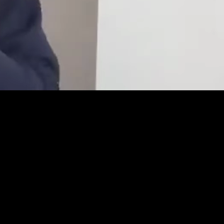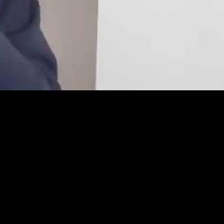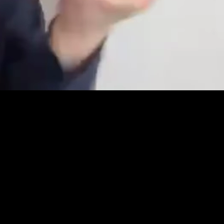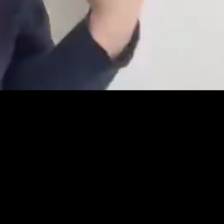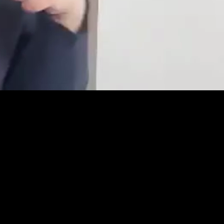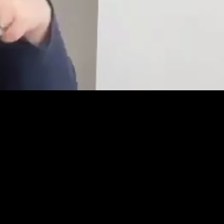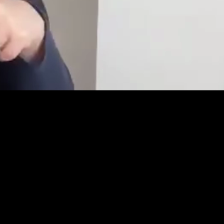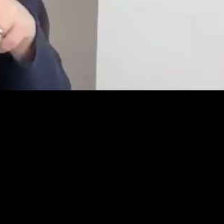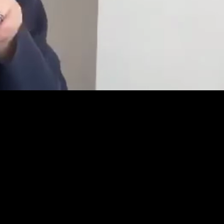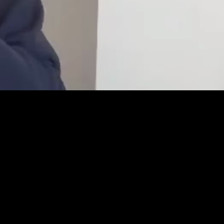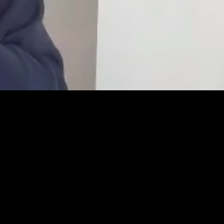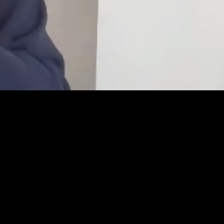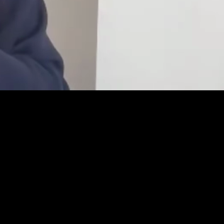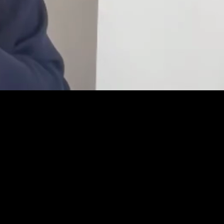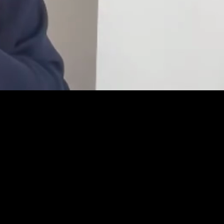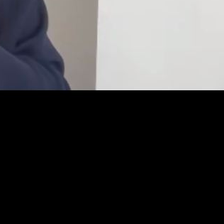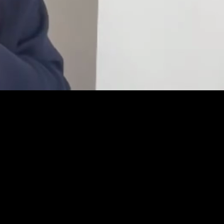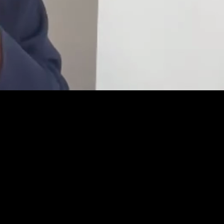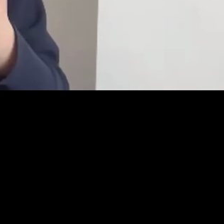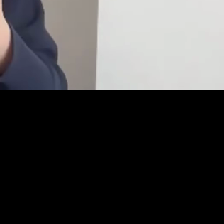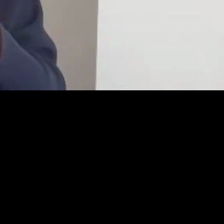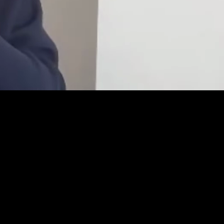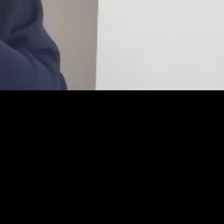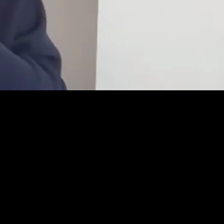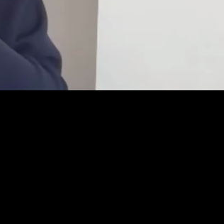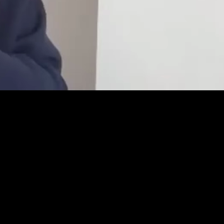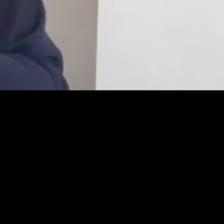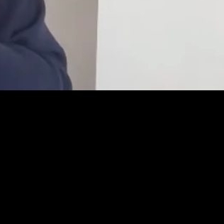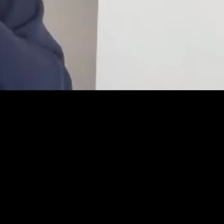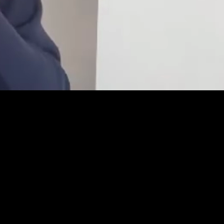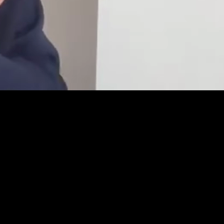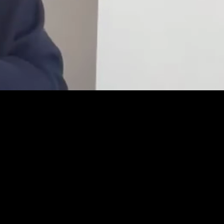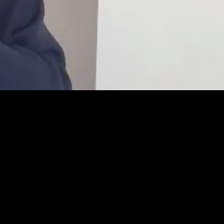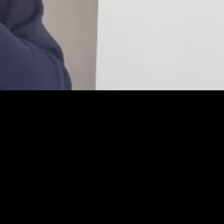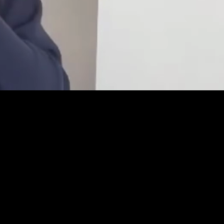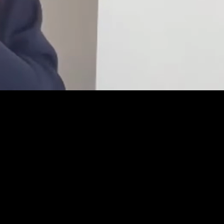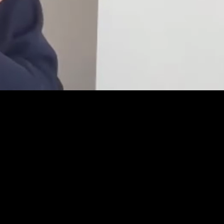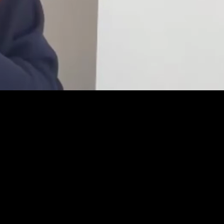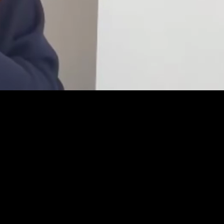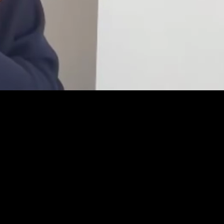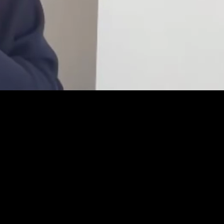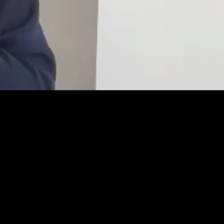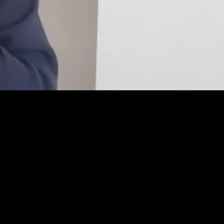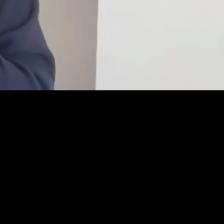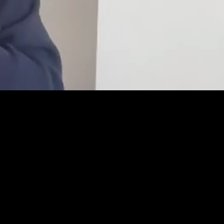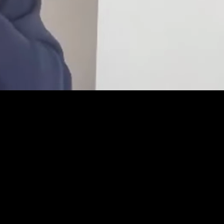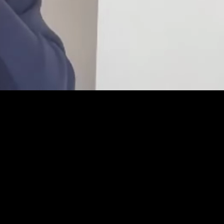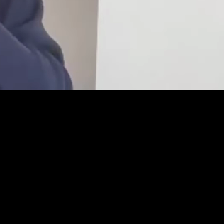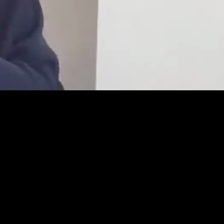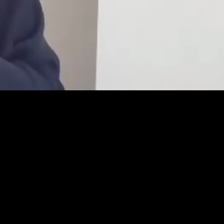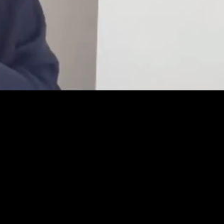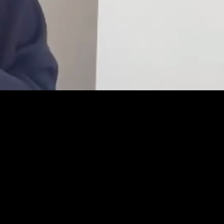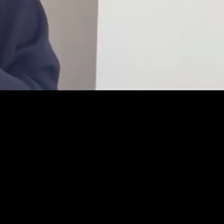a moment or two to complete that questionnaire, the survey, we'd really appreciate that. Good luck with your web-building.